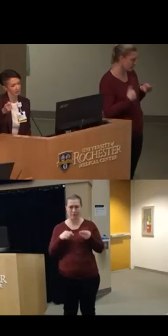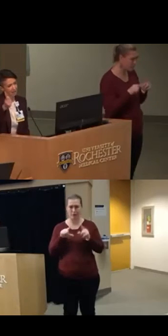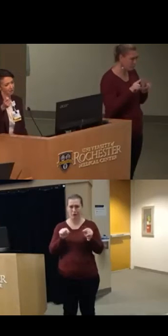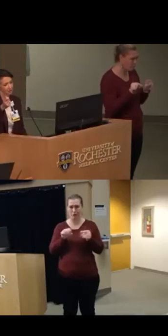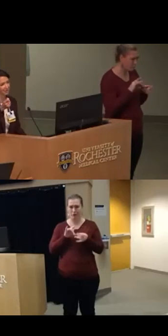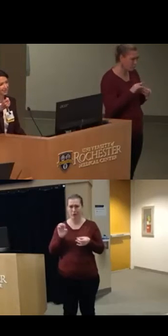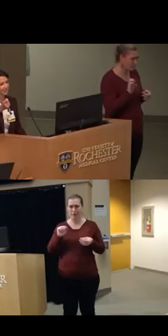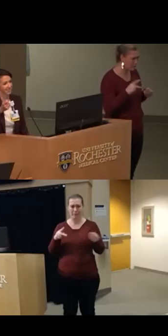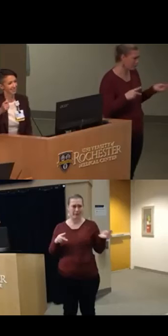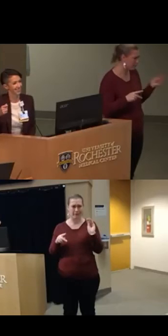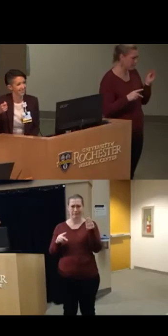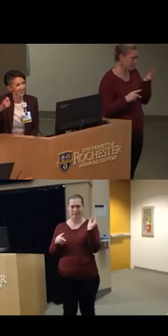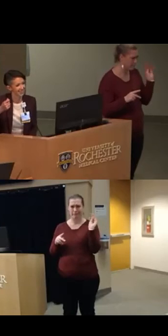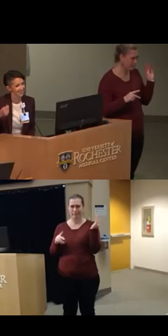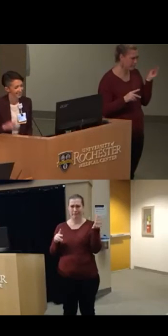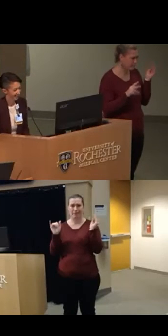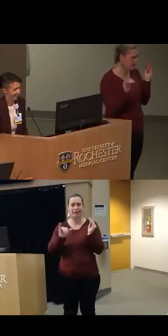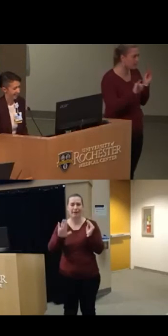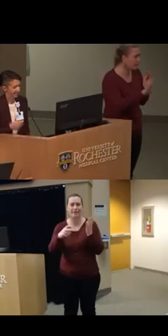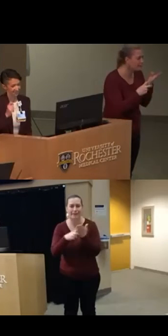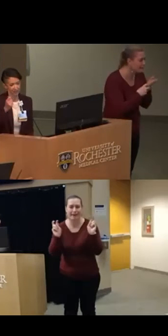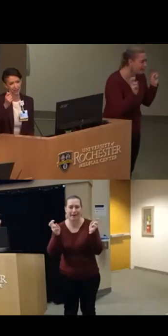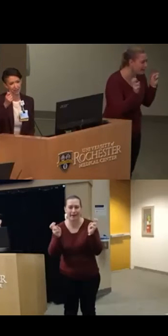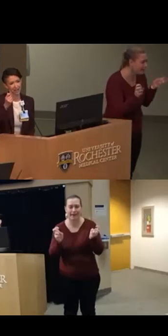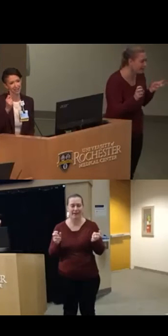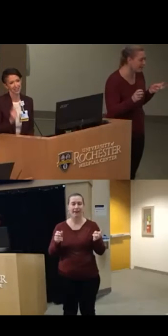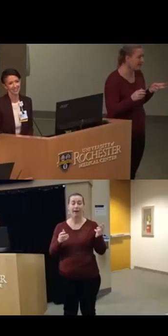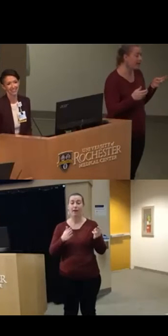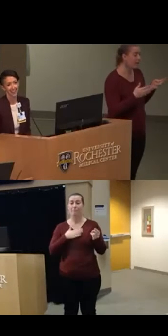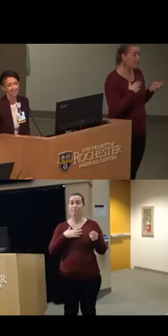it and kind of hold it you know it's their ticket in um my supervisor gave me this I don't really